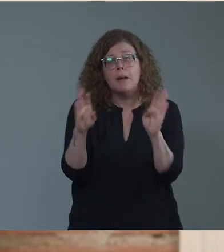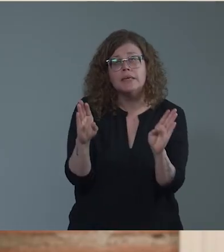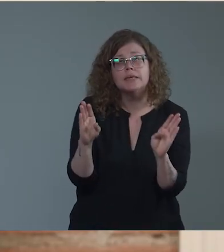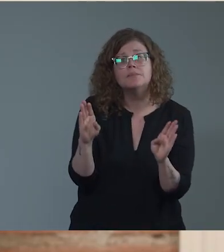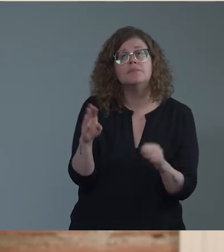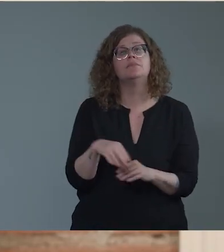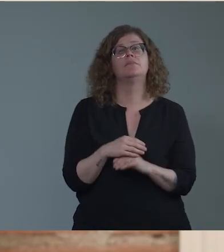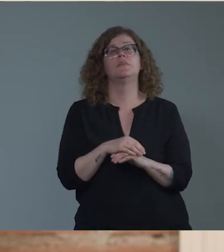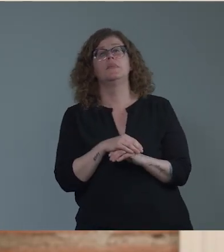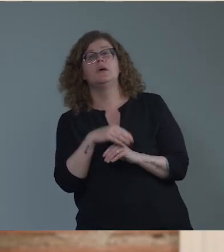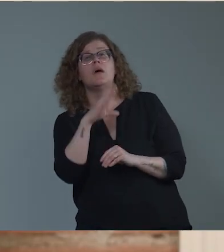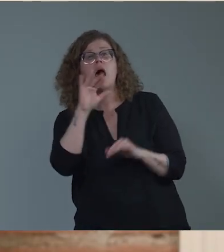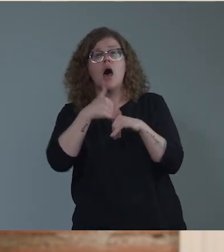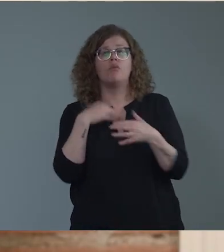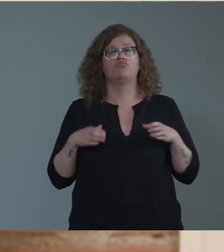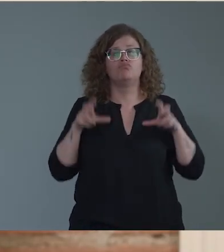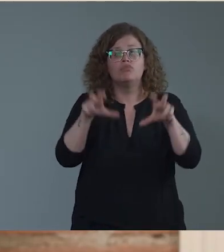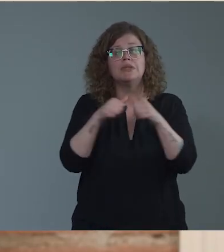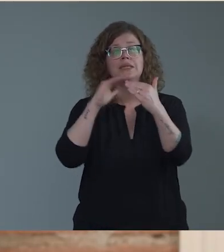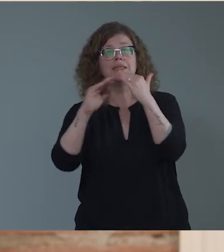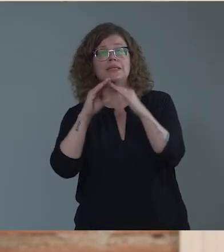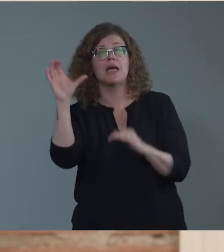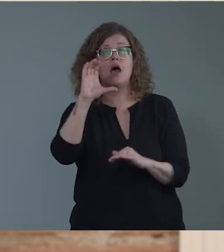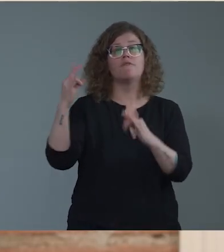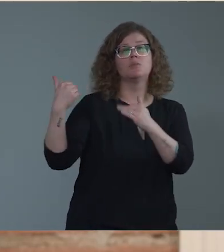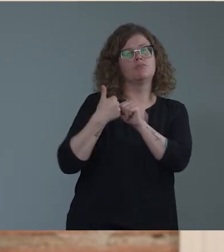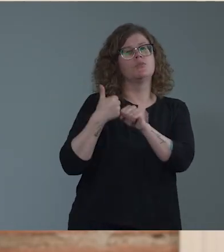There's a team called the Interdepartmental Public Art team, or IPAT